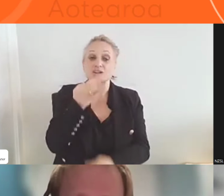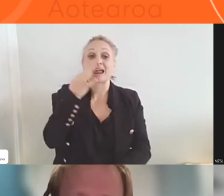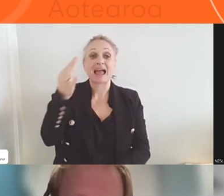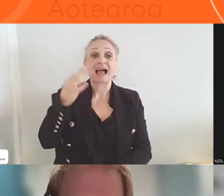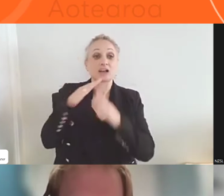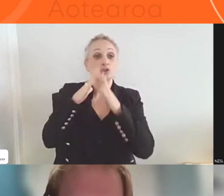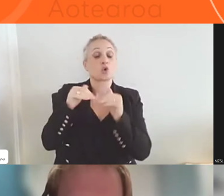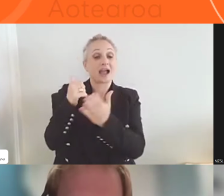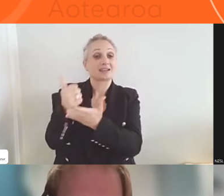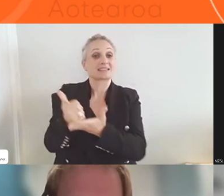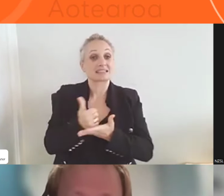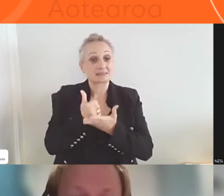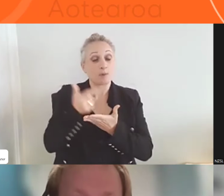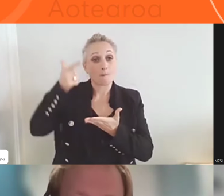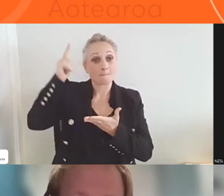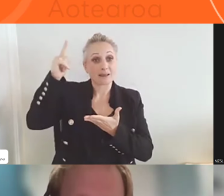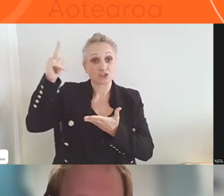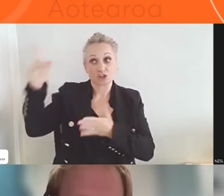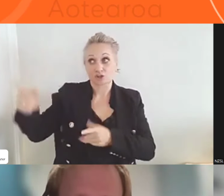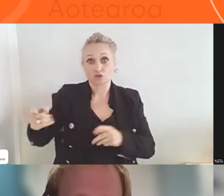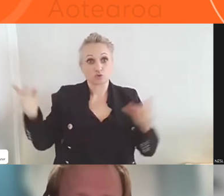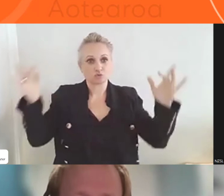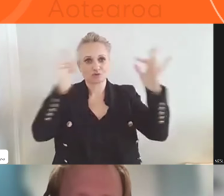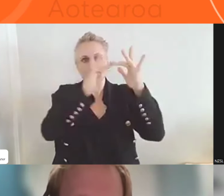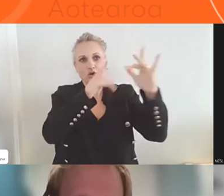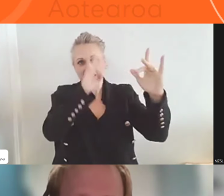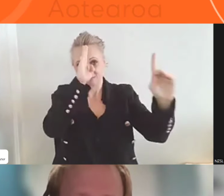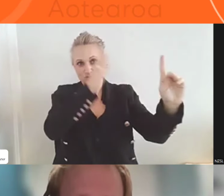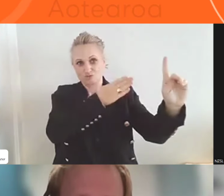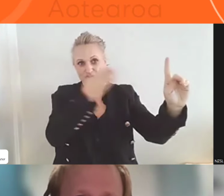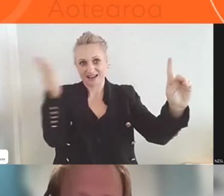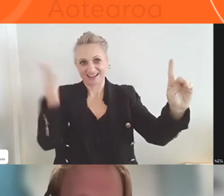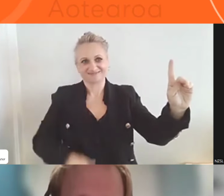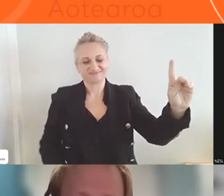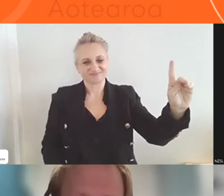to put you in touch with them directly, because they are the ones who have